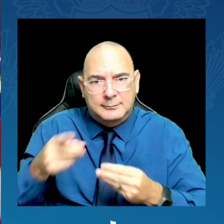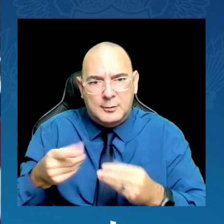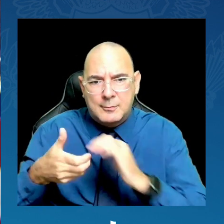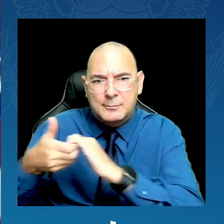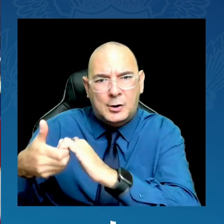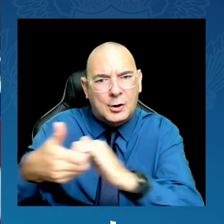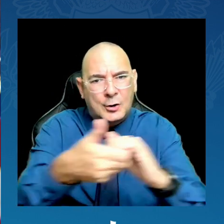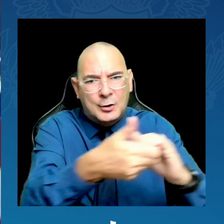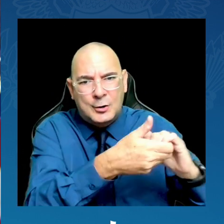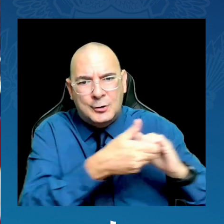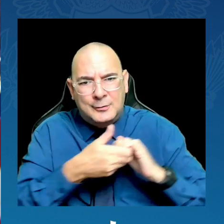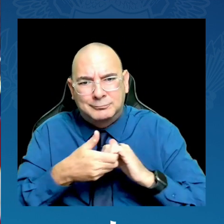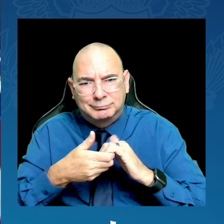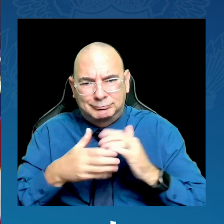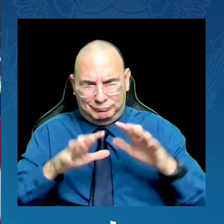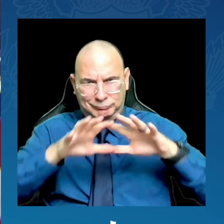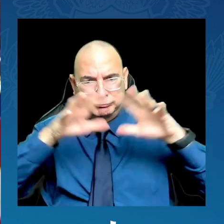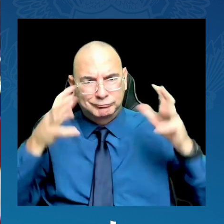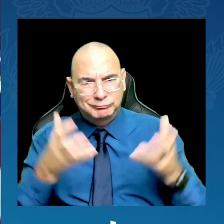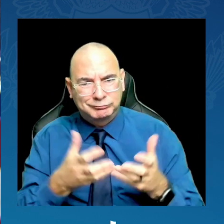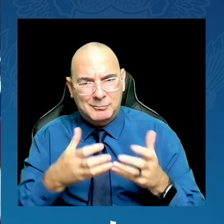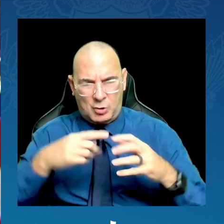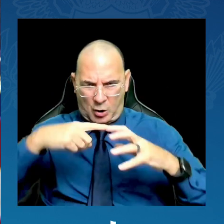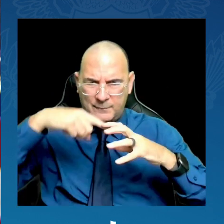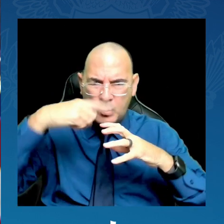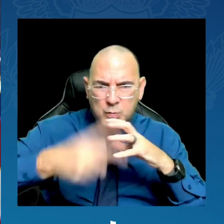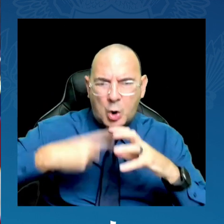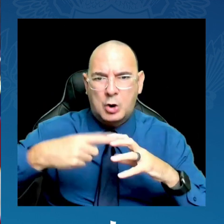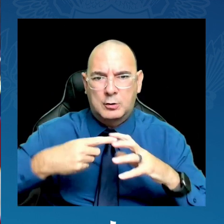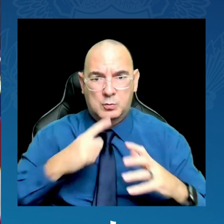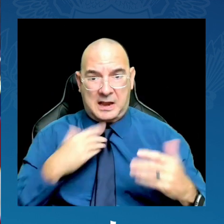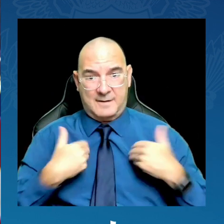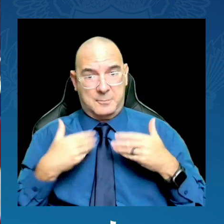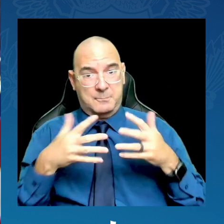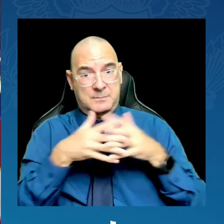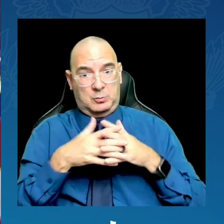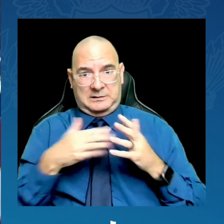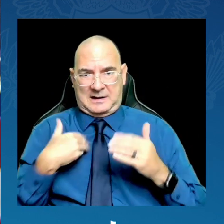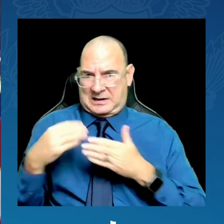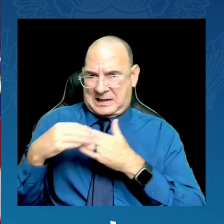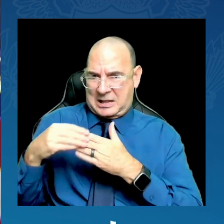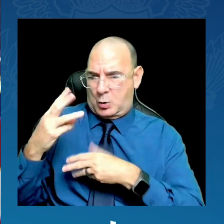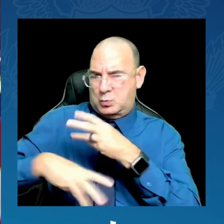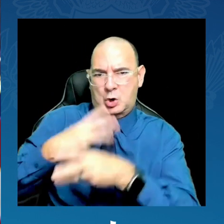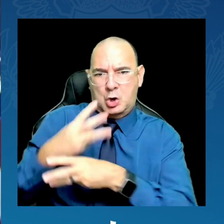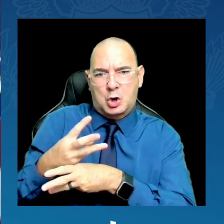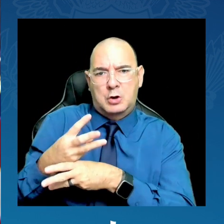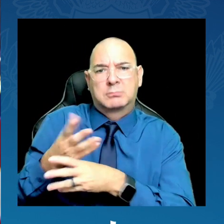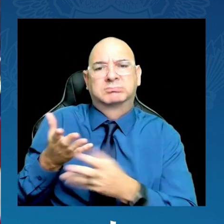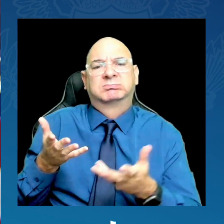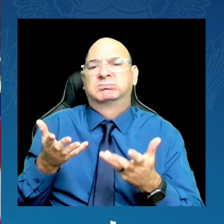America has led our world in the exploration and use of space.